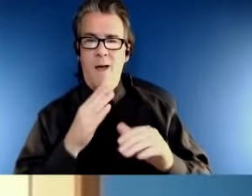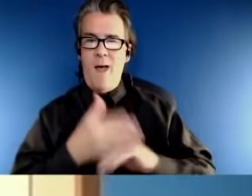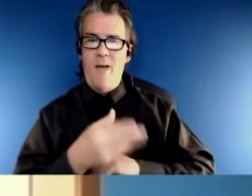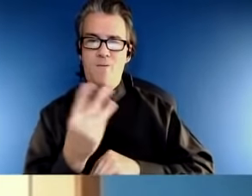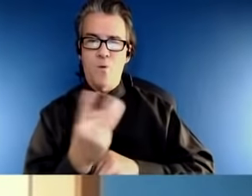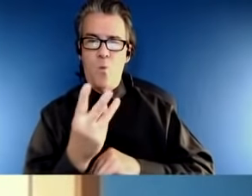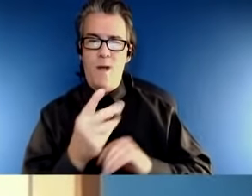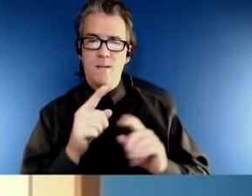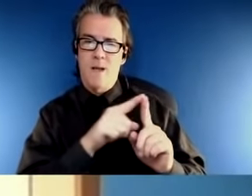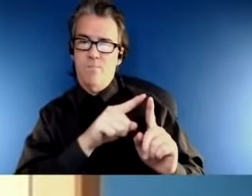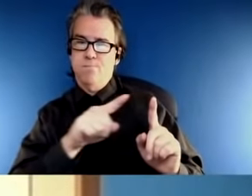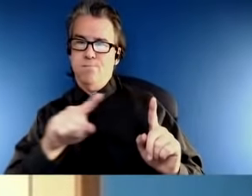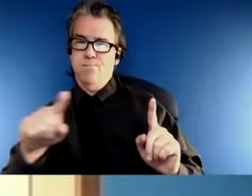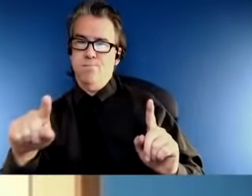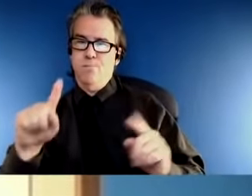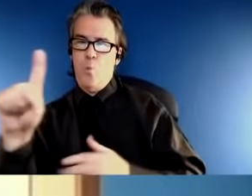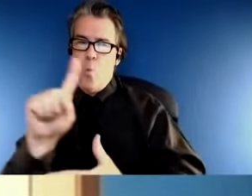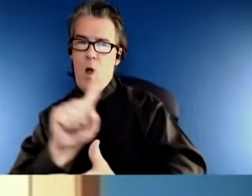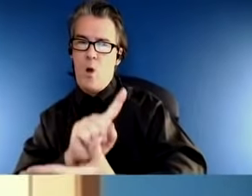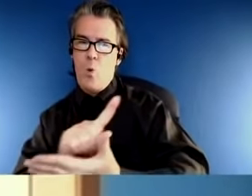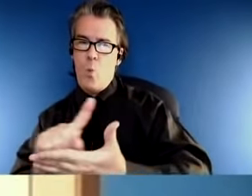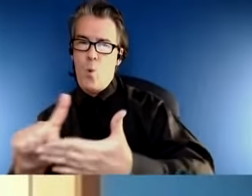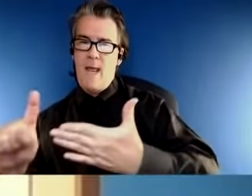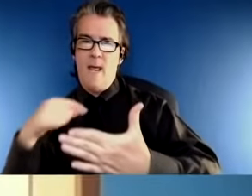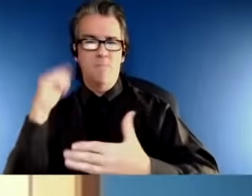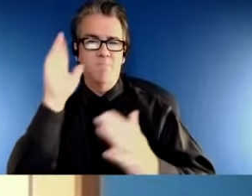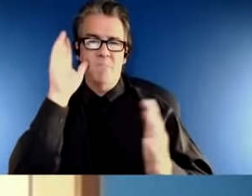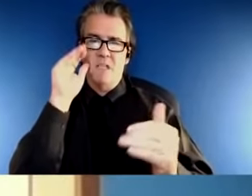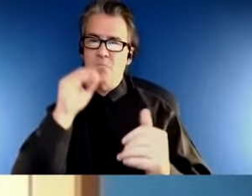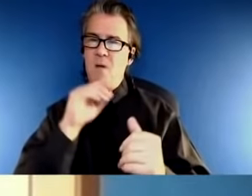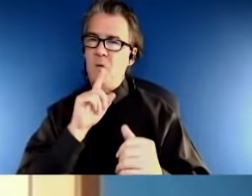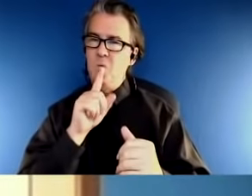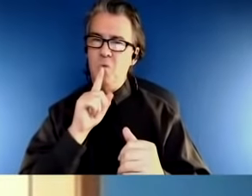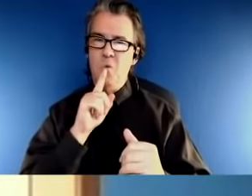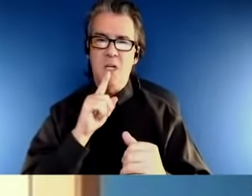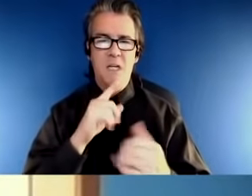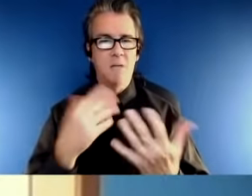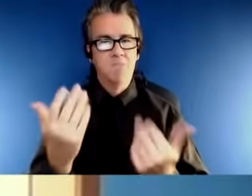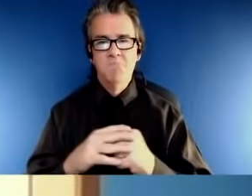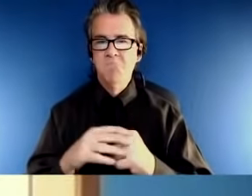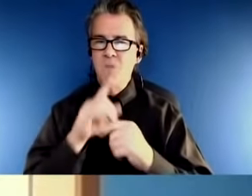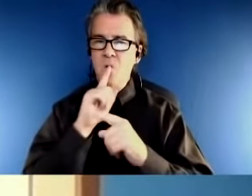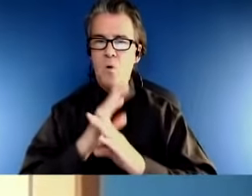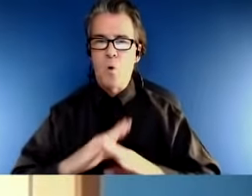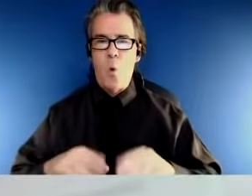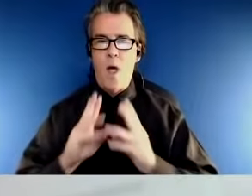I believe we have on with The Sacramento Bee Leo Omada. Leo, are you on?